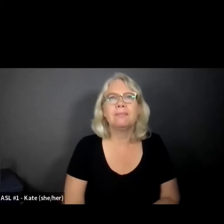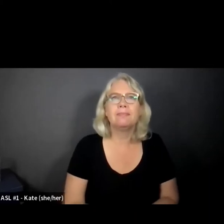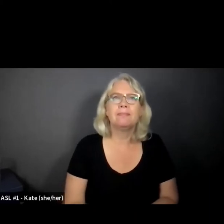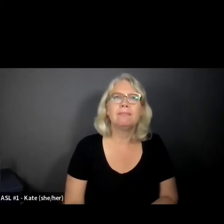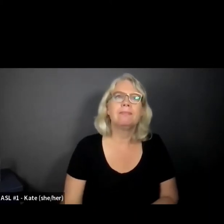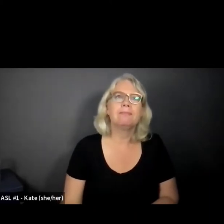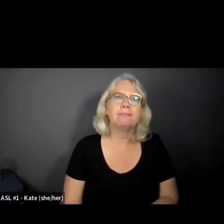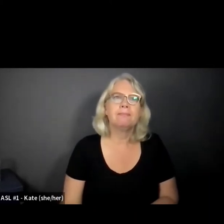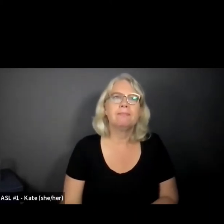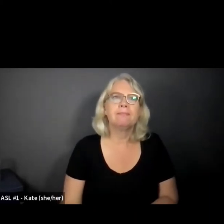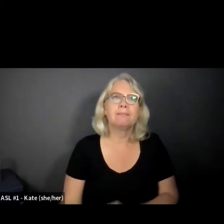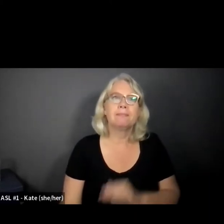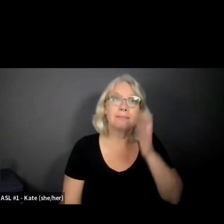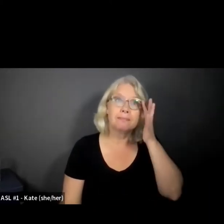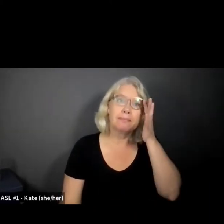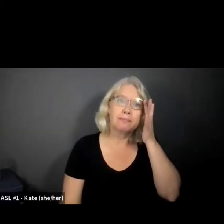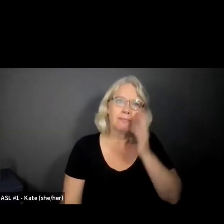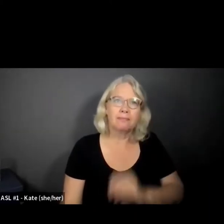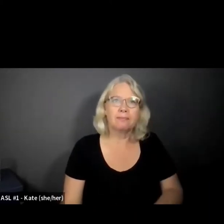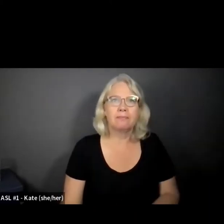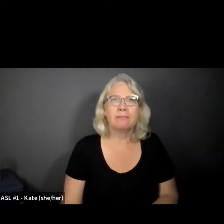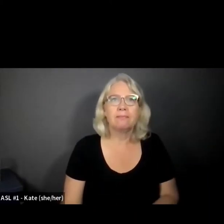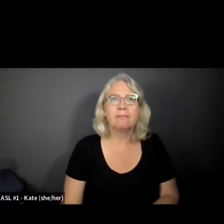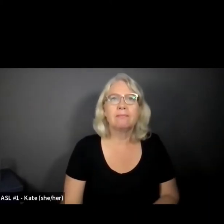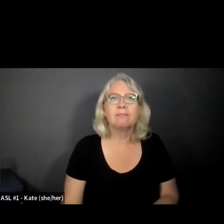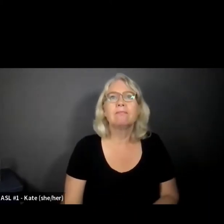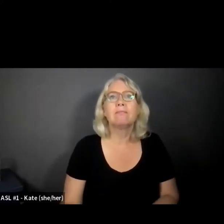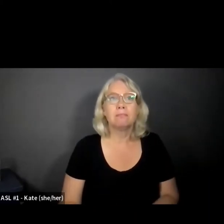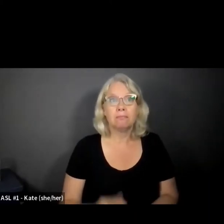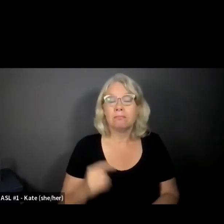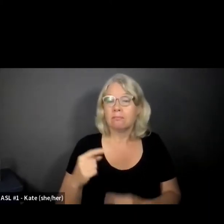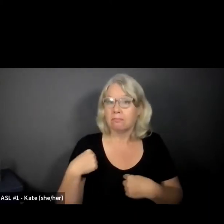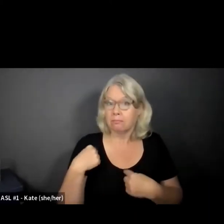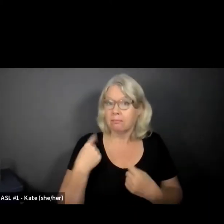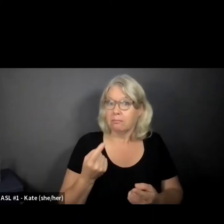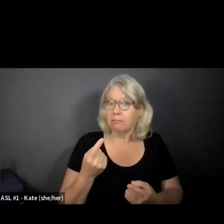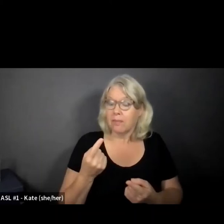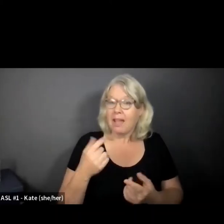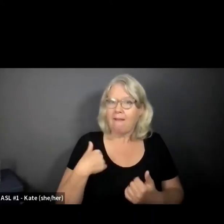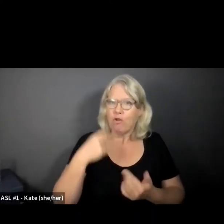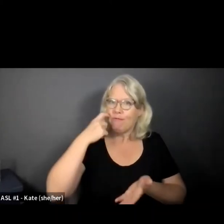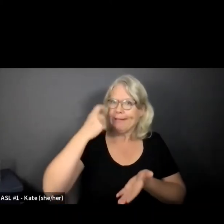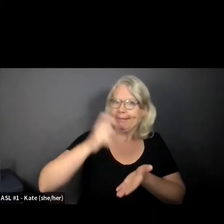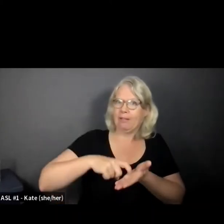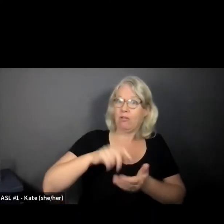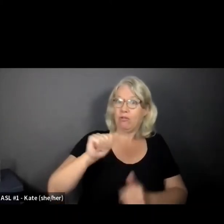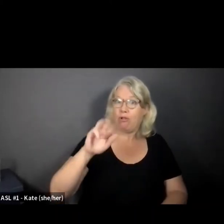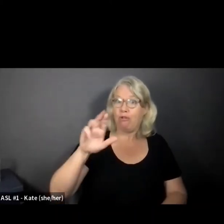OVER THE PAST YEAR, ARCH HAS BEEN RECOGNIZED FOR OUR ACCOMPLISHMENTS DURING THIS DIFFICULT PERIOD.